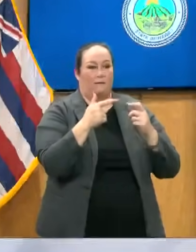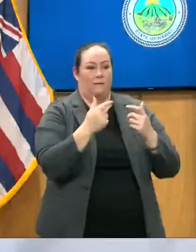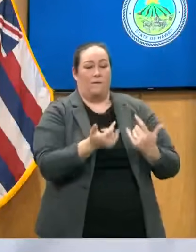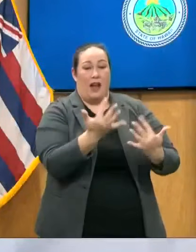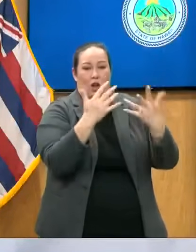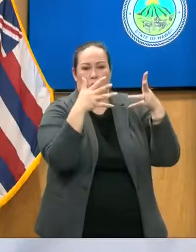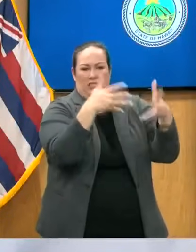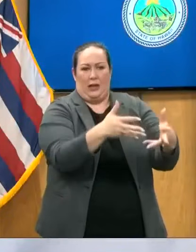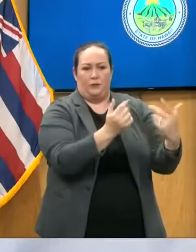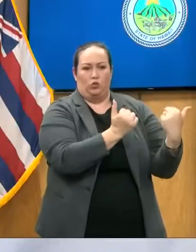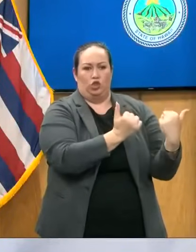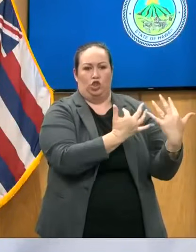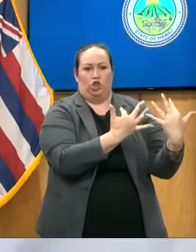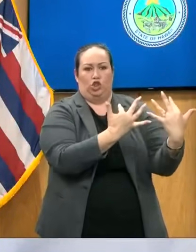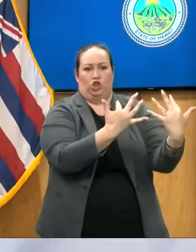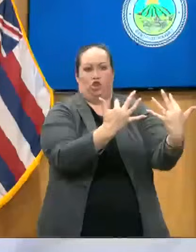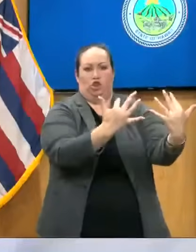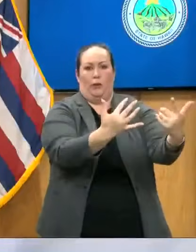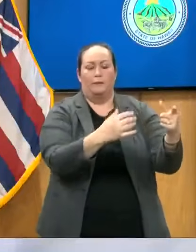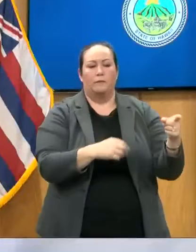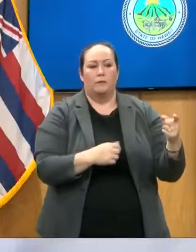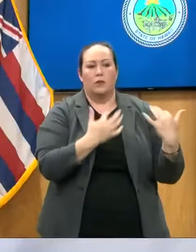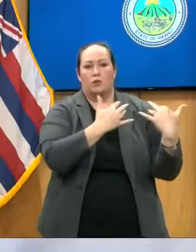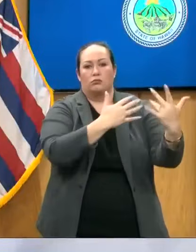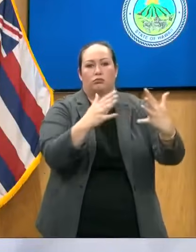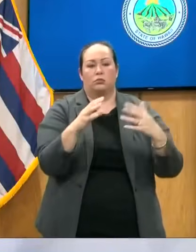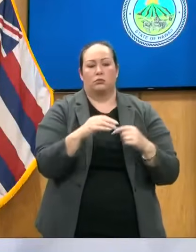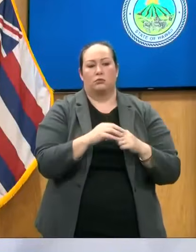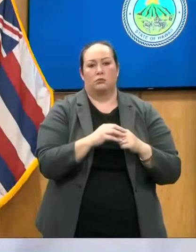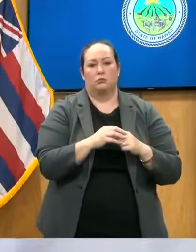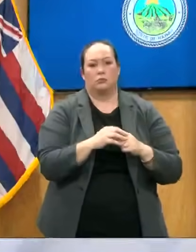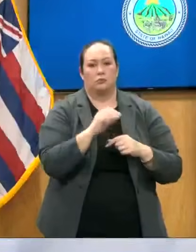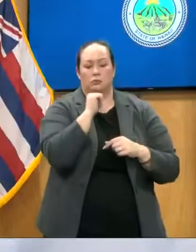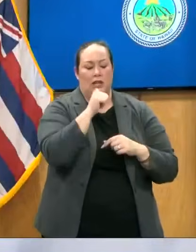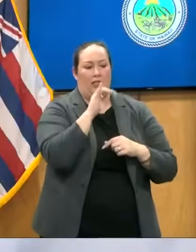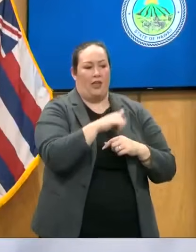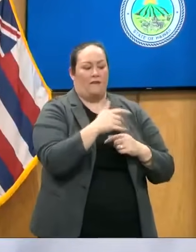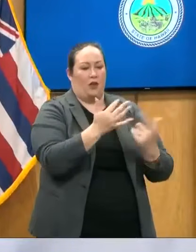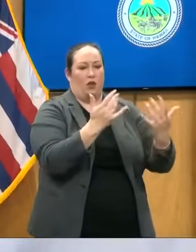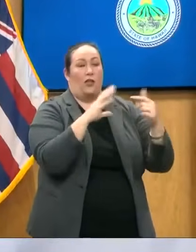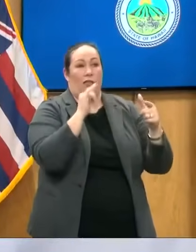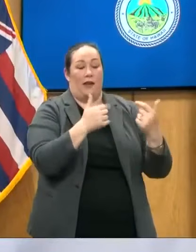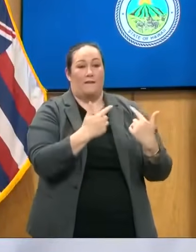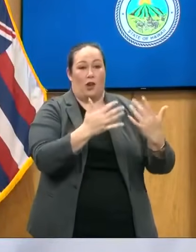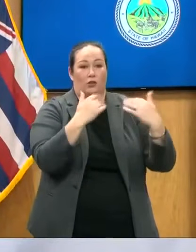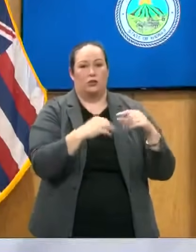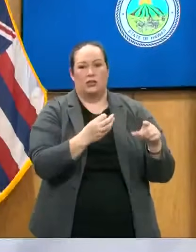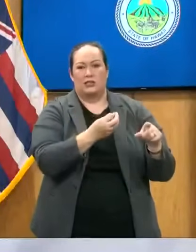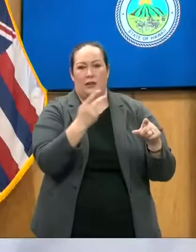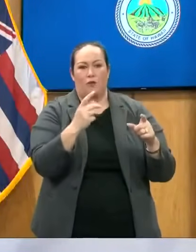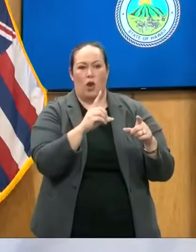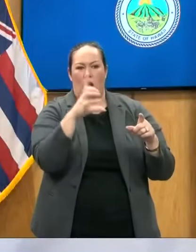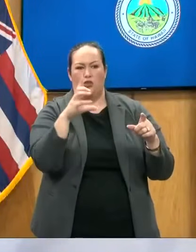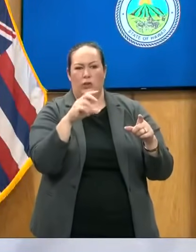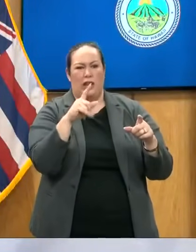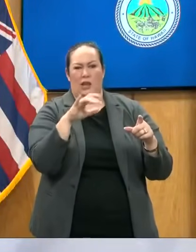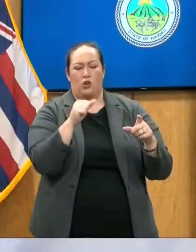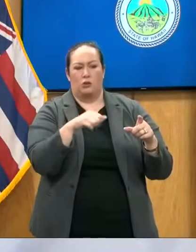most important that the time so that fire was left with less resources as of yesterday of burn 675,